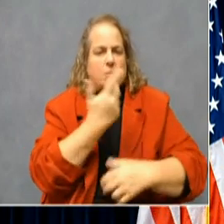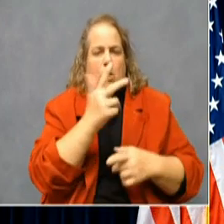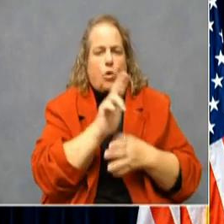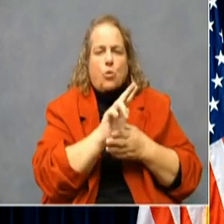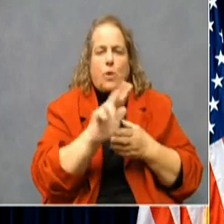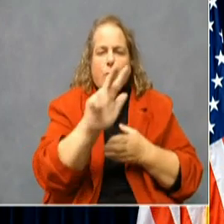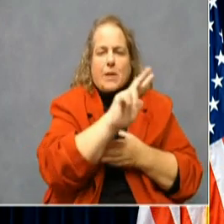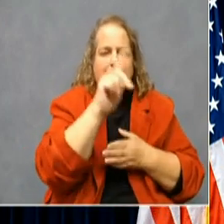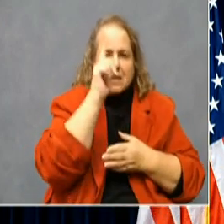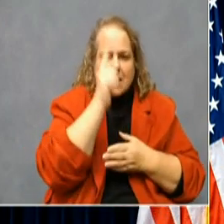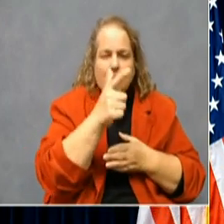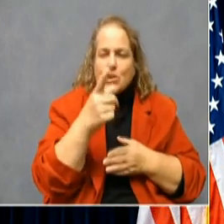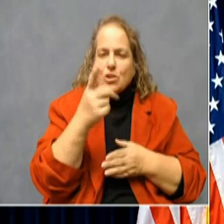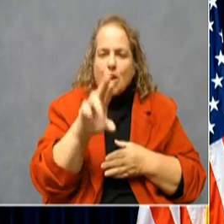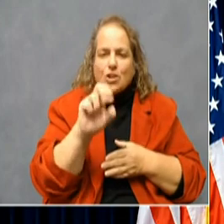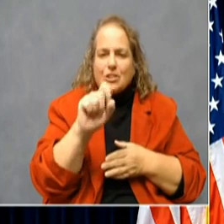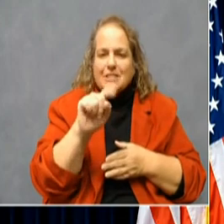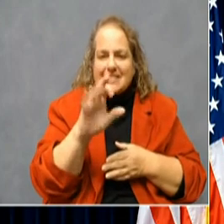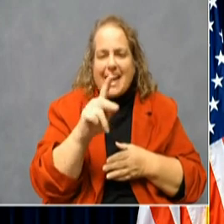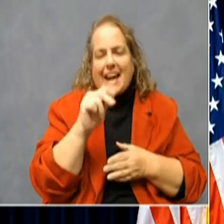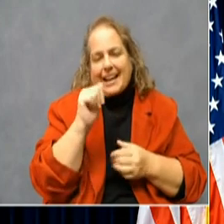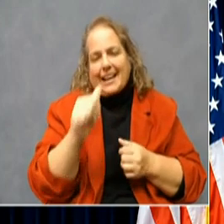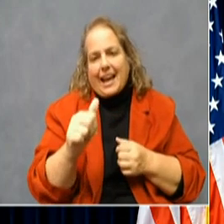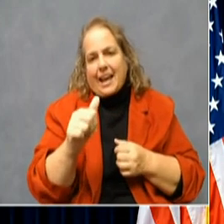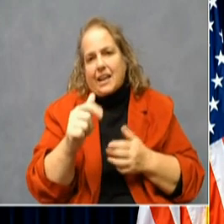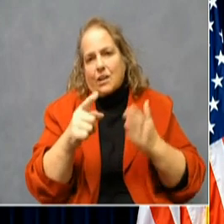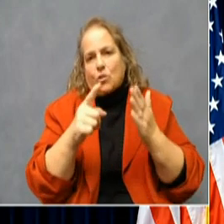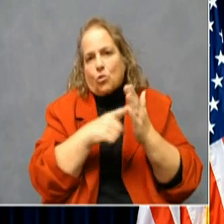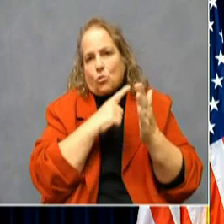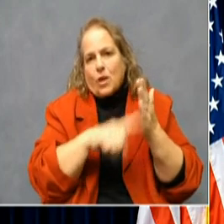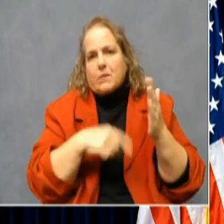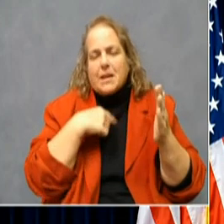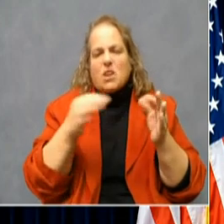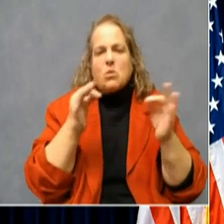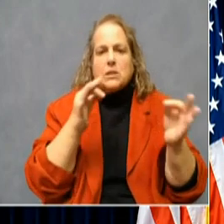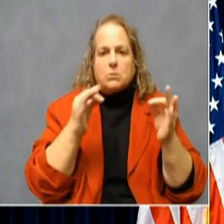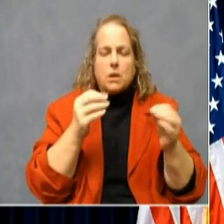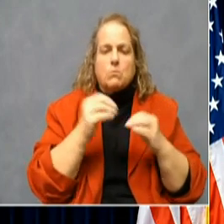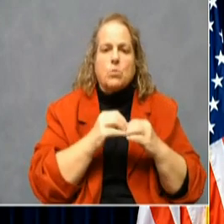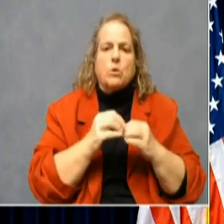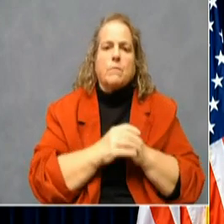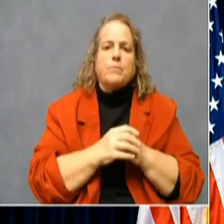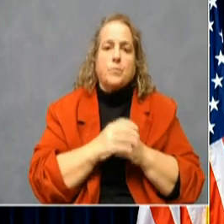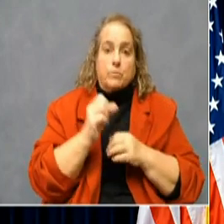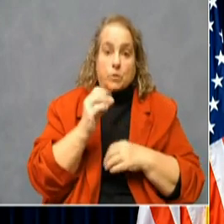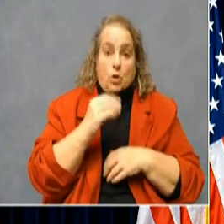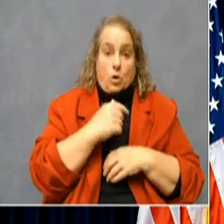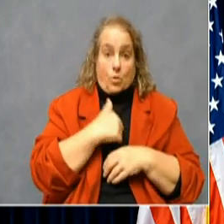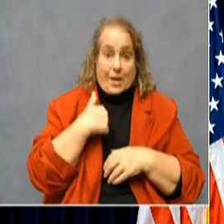when he comes on, uh, right after me. So we're locking in our plan this week